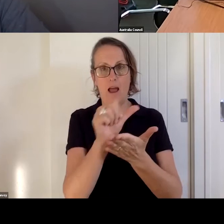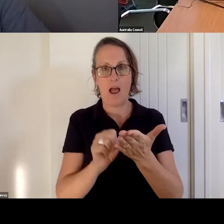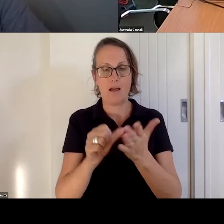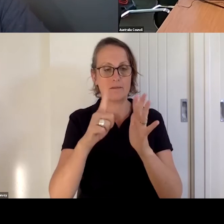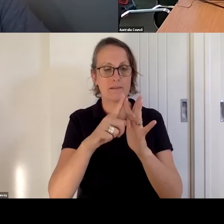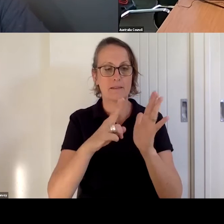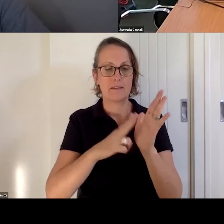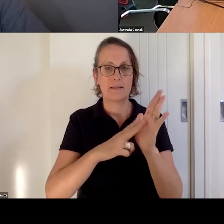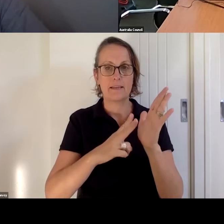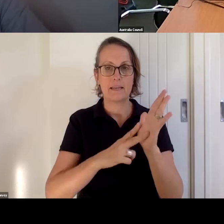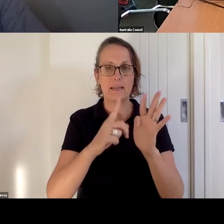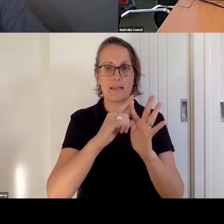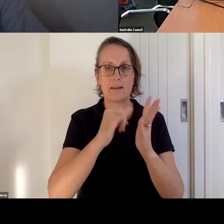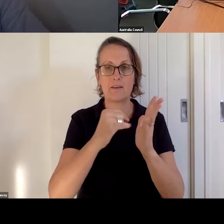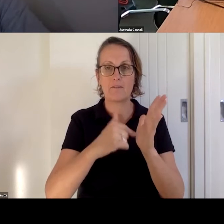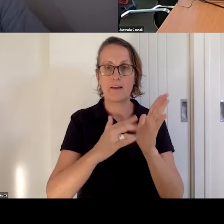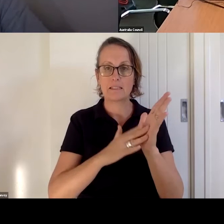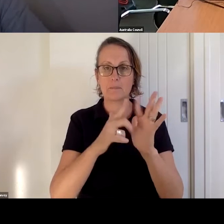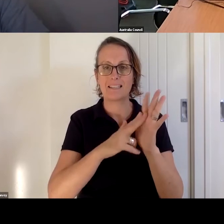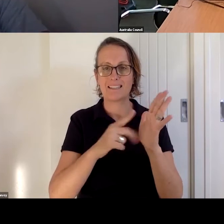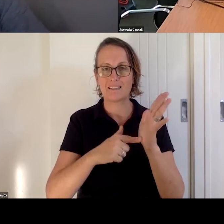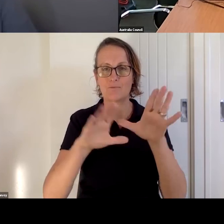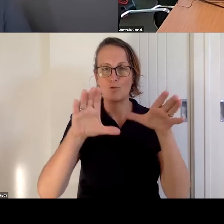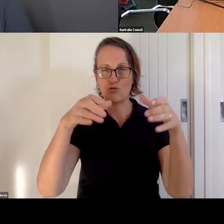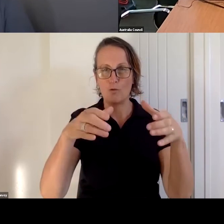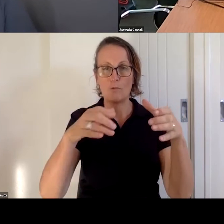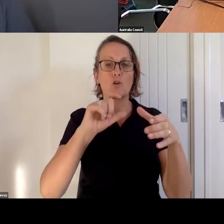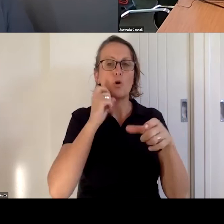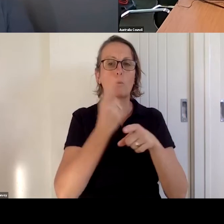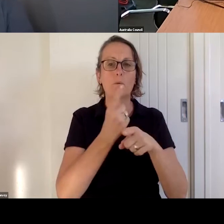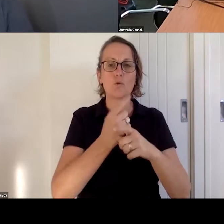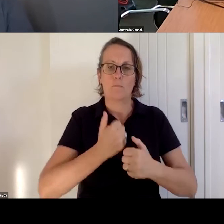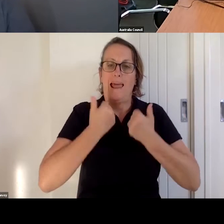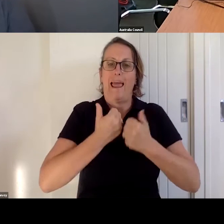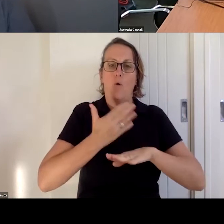We're just going to talk about what we do, not what other sections of council do, because you're